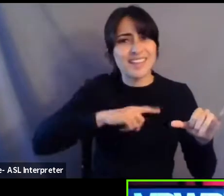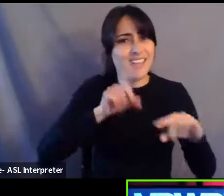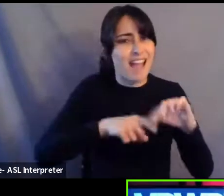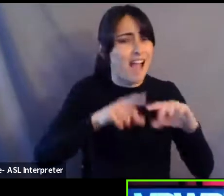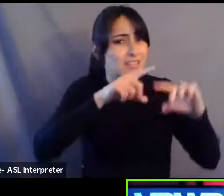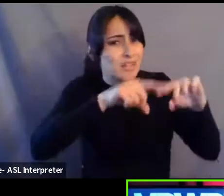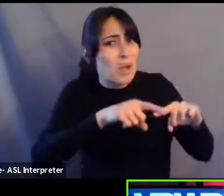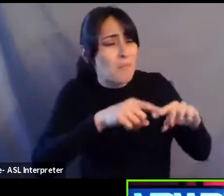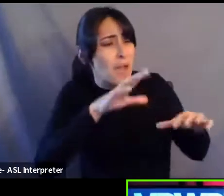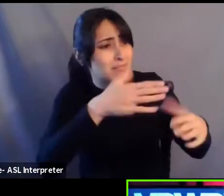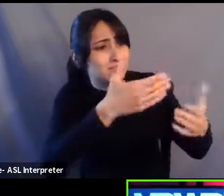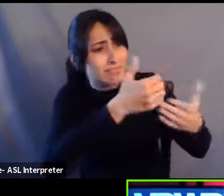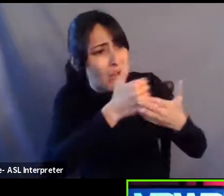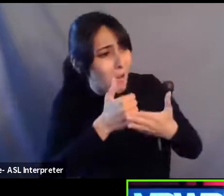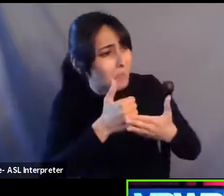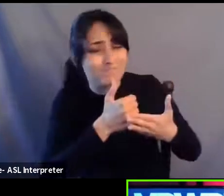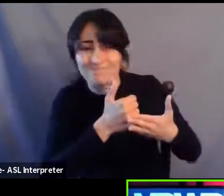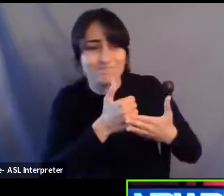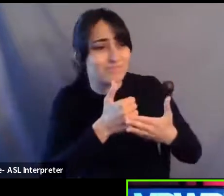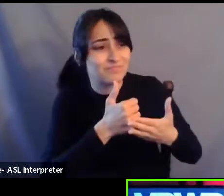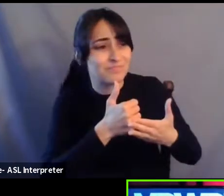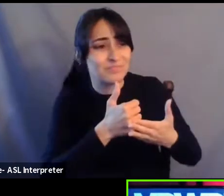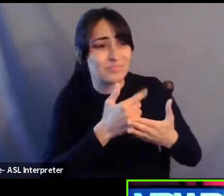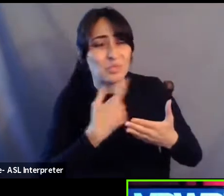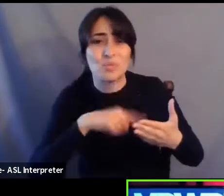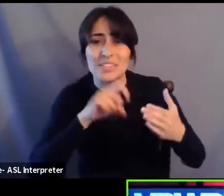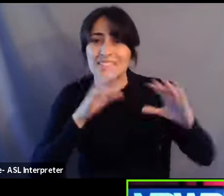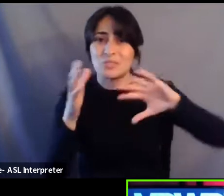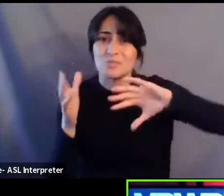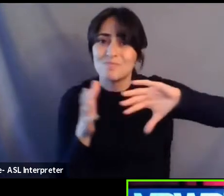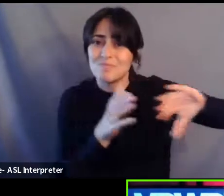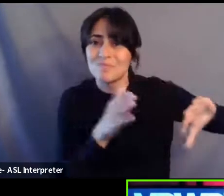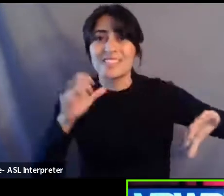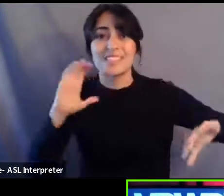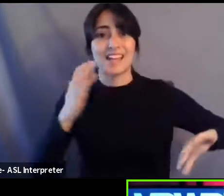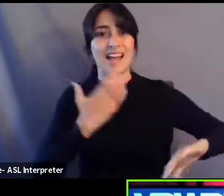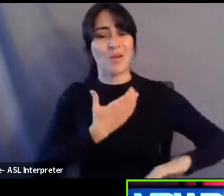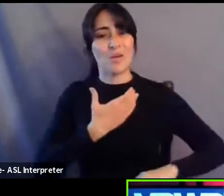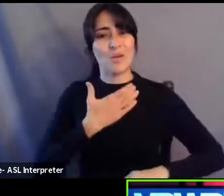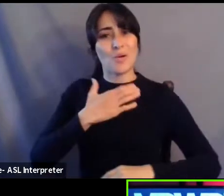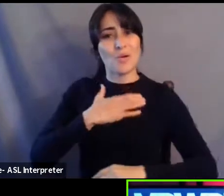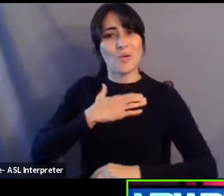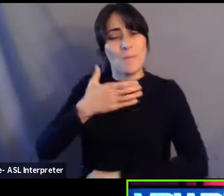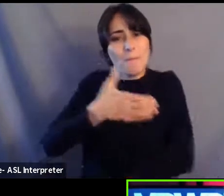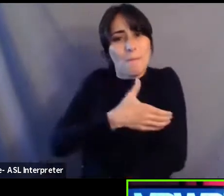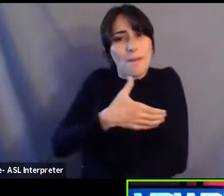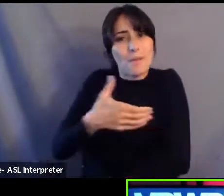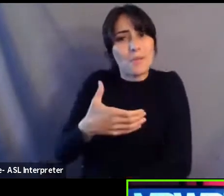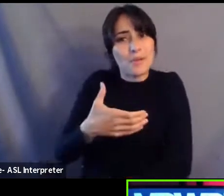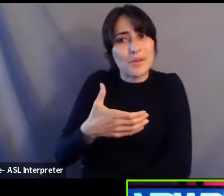We have to have our own power and financial capital to be able to achieve those things.